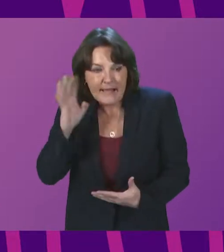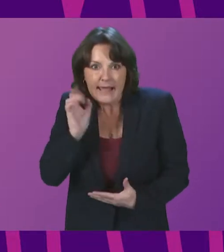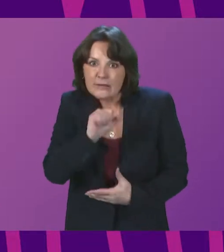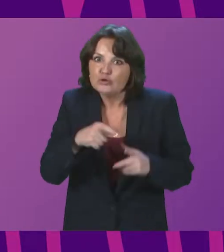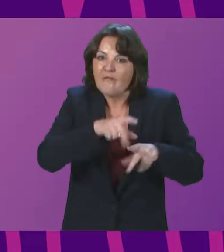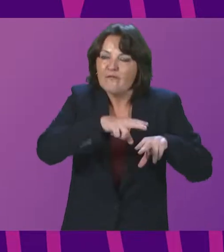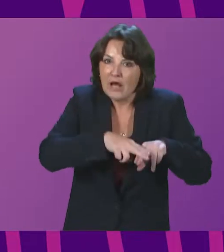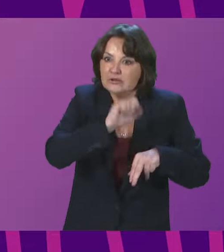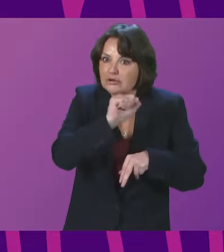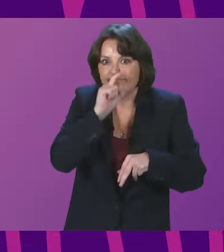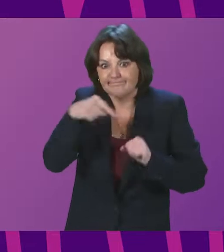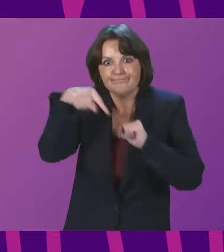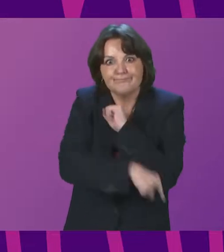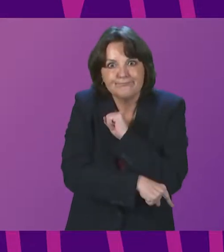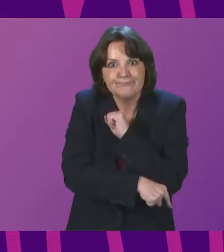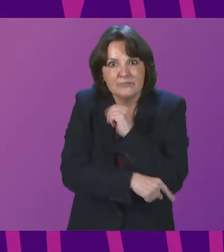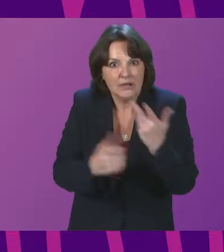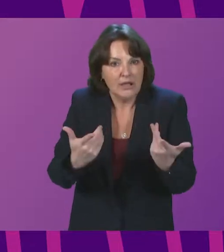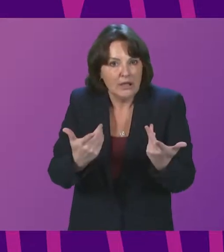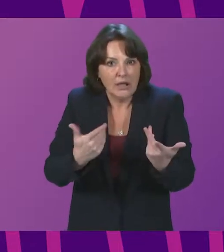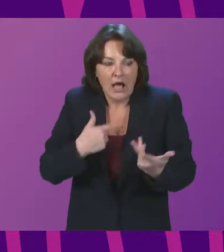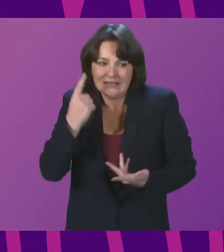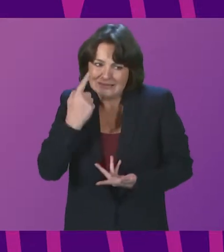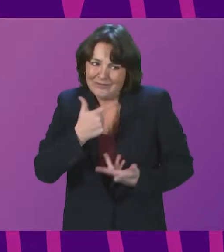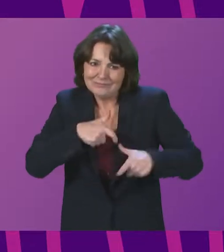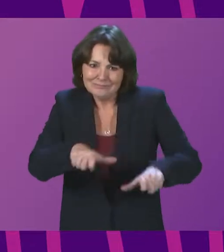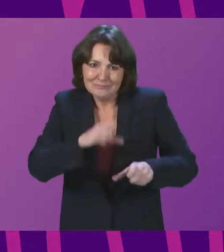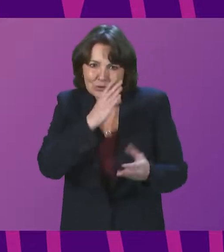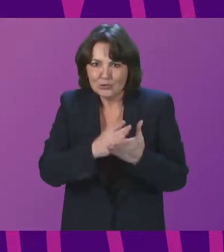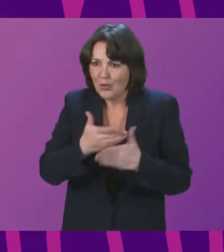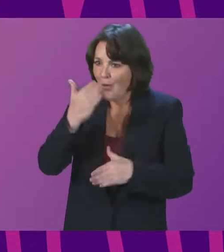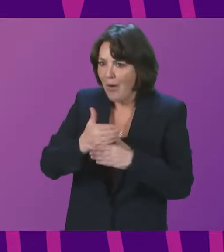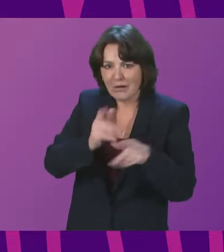I would absolutely call for the fairest possible treatment of that company’s workers.